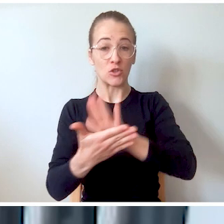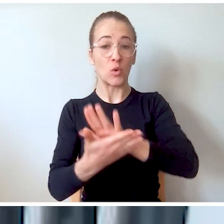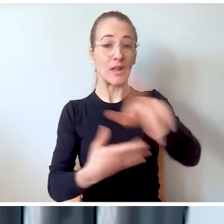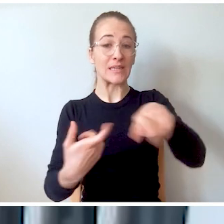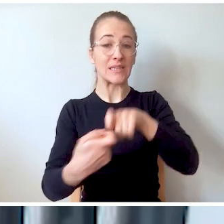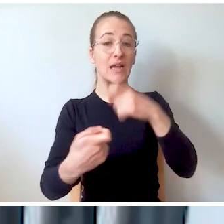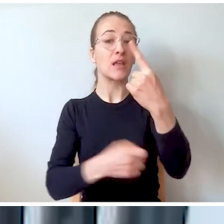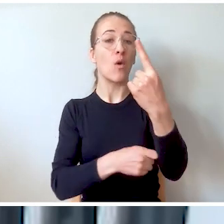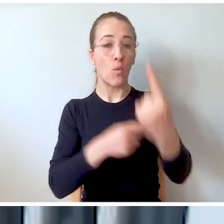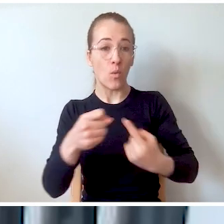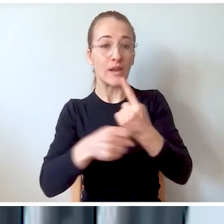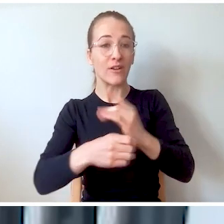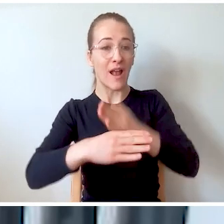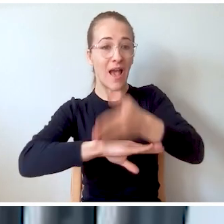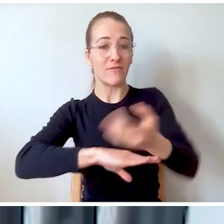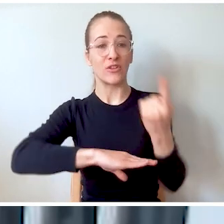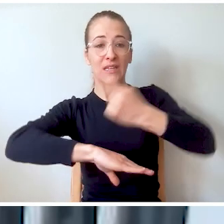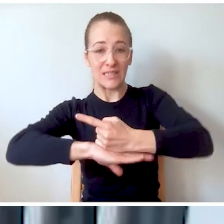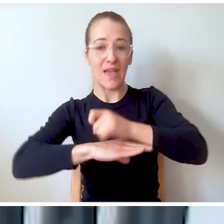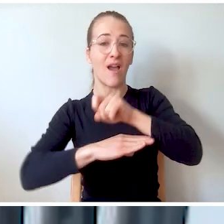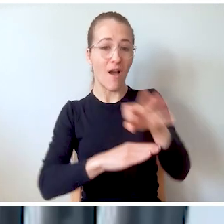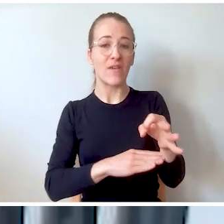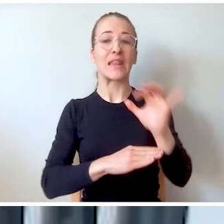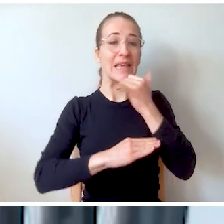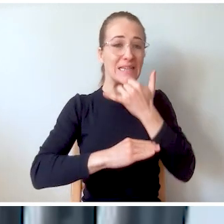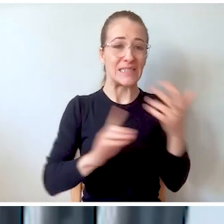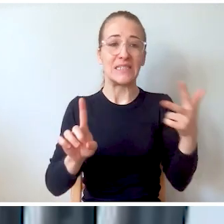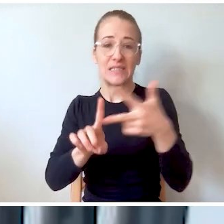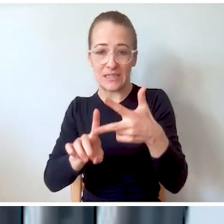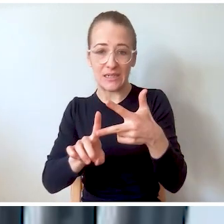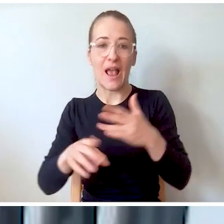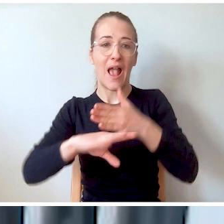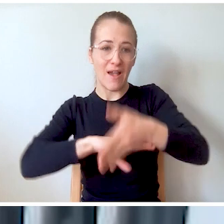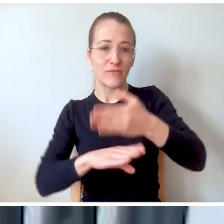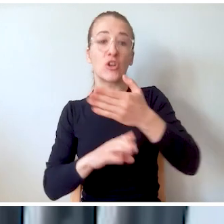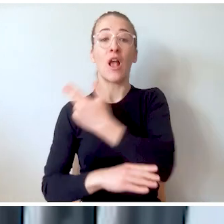after the day of my accident, after being in the hospital for about nine months,